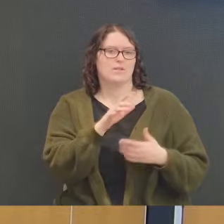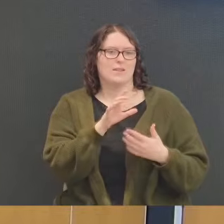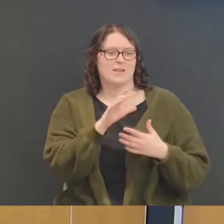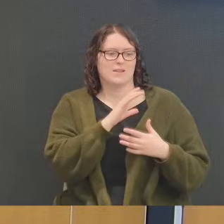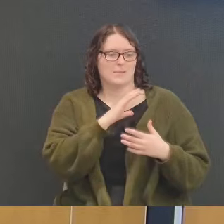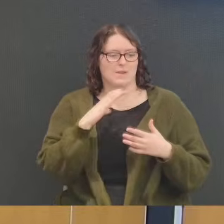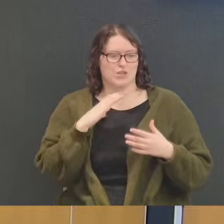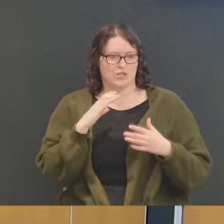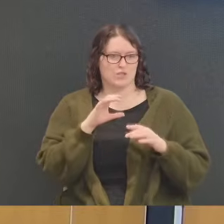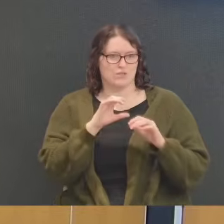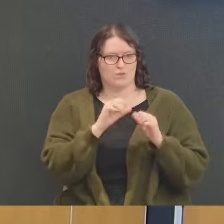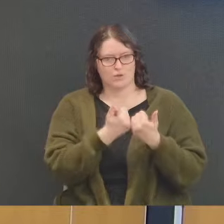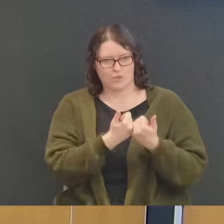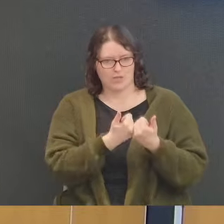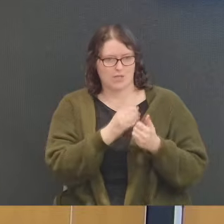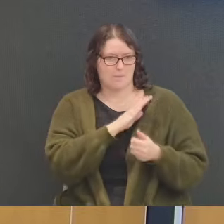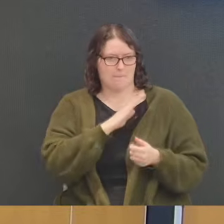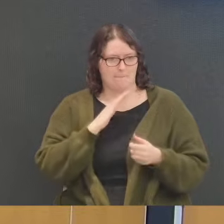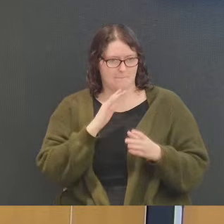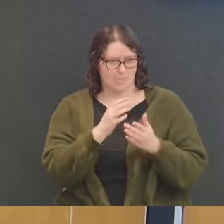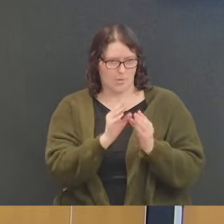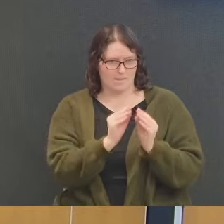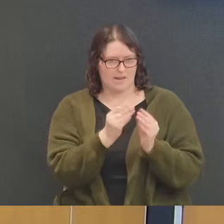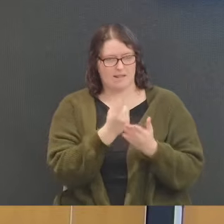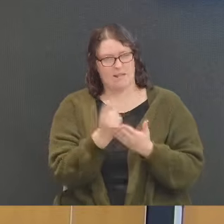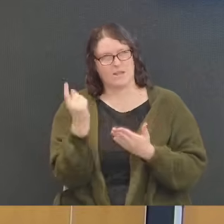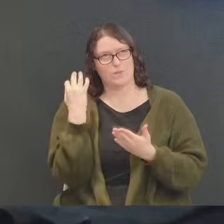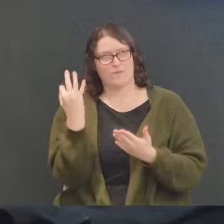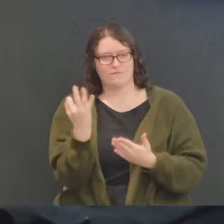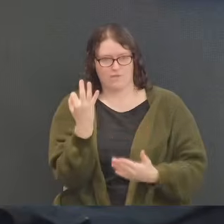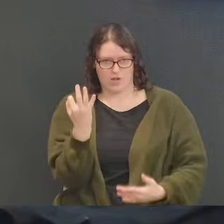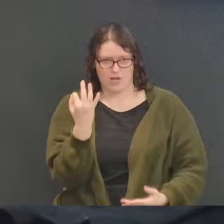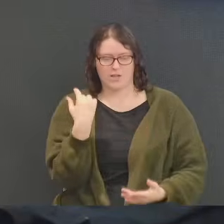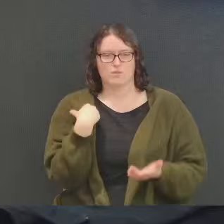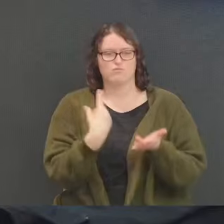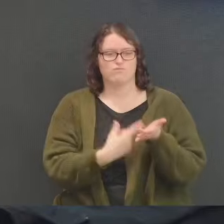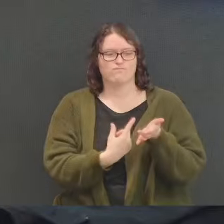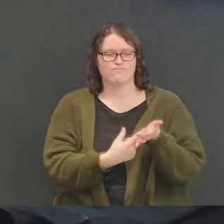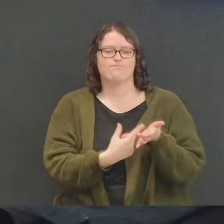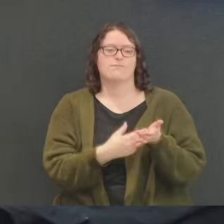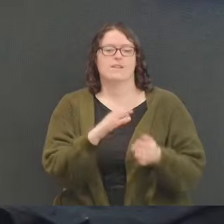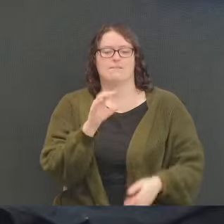the Board meeting and we talked a bit about a candidates primer that they're putting together